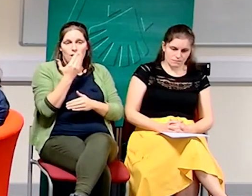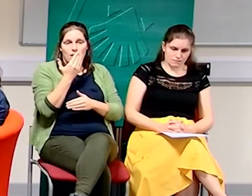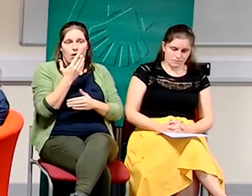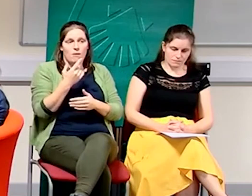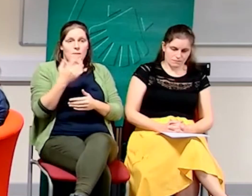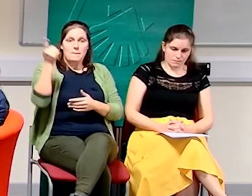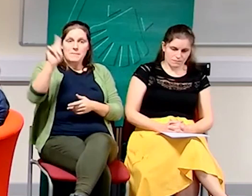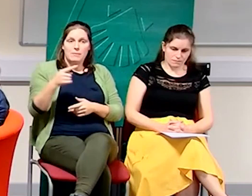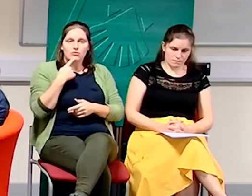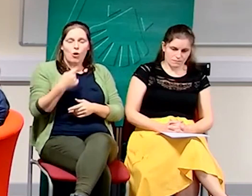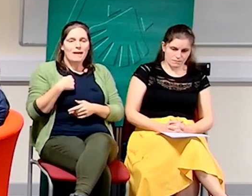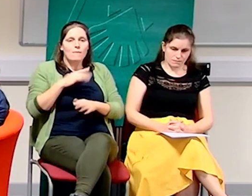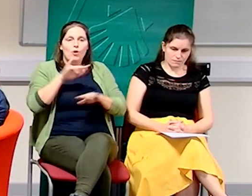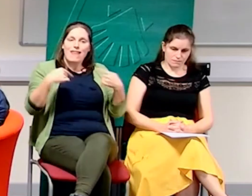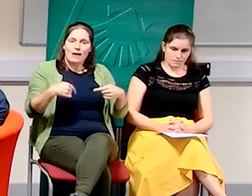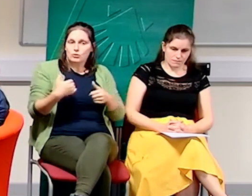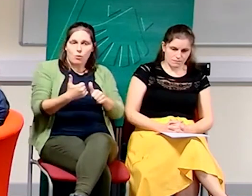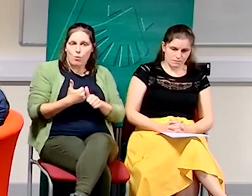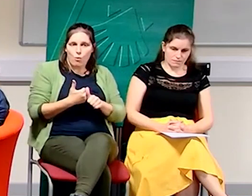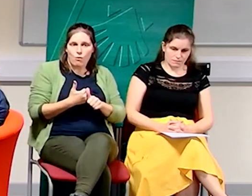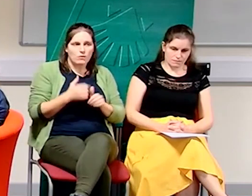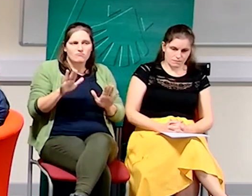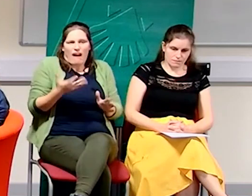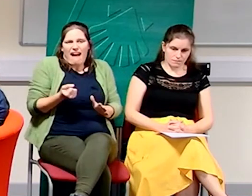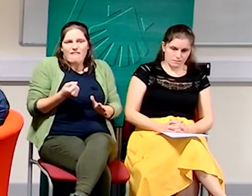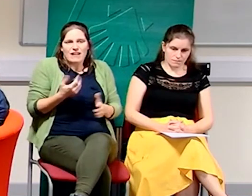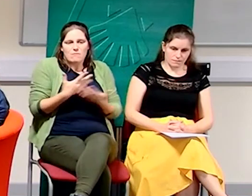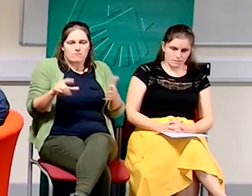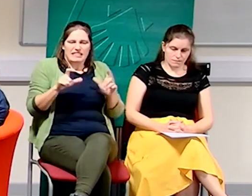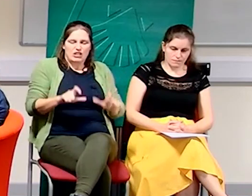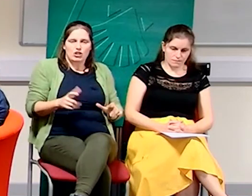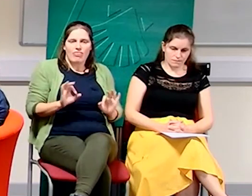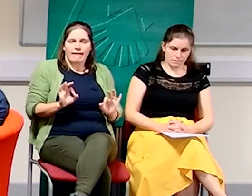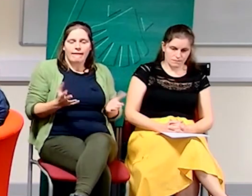have certain support until I was diagnosed with conditions and then when I did uh get diagnosed